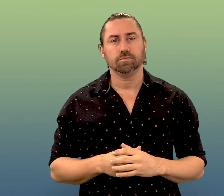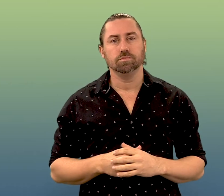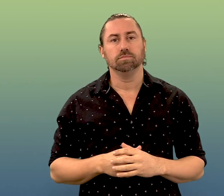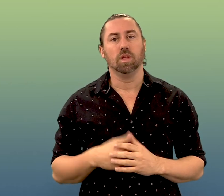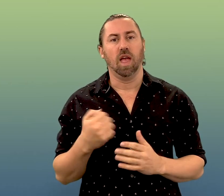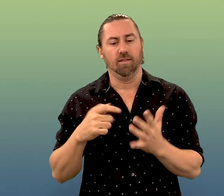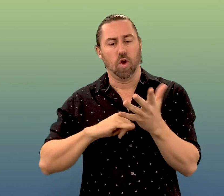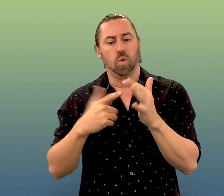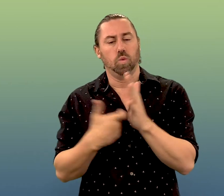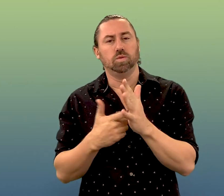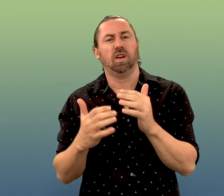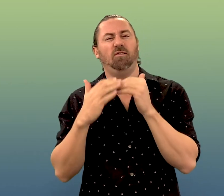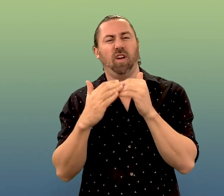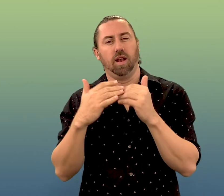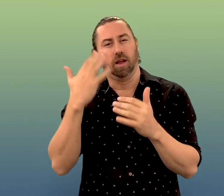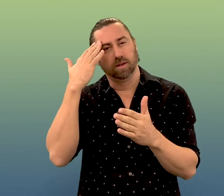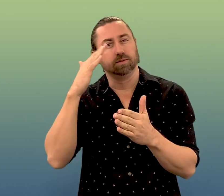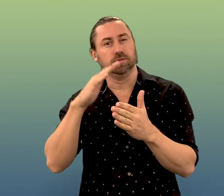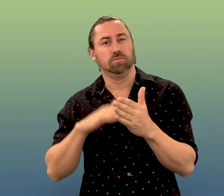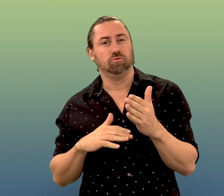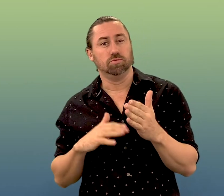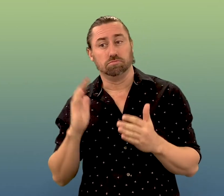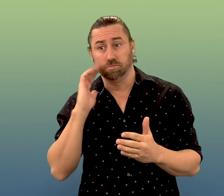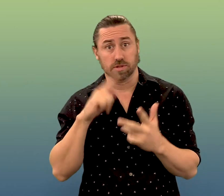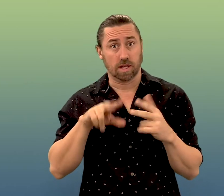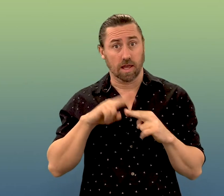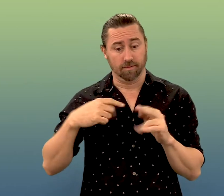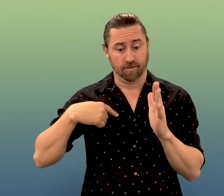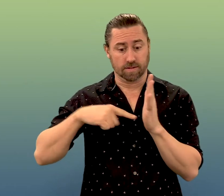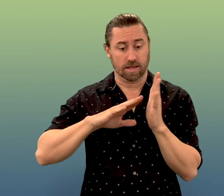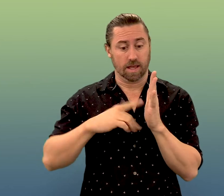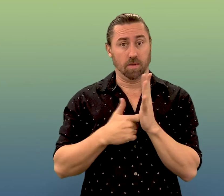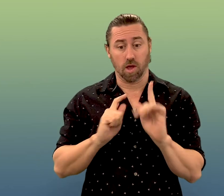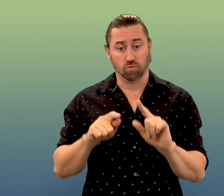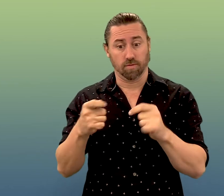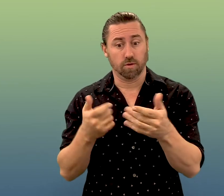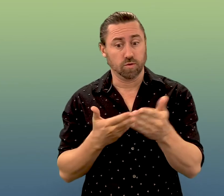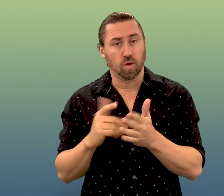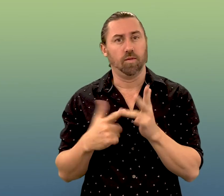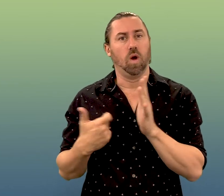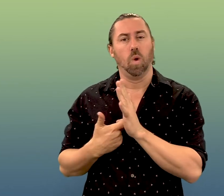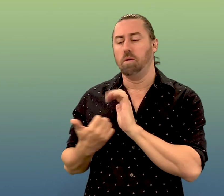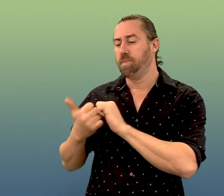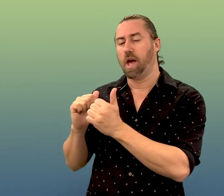They have a consistent and user friendly experience regardless of whether the service is delivered by TMR,